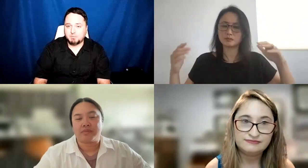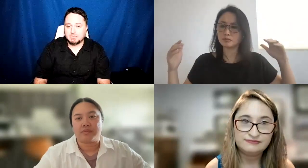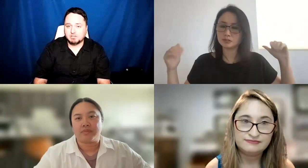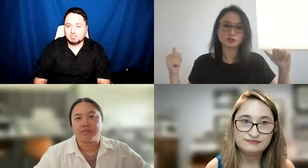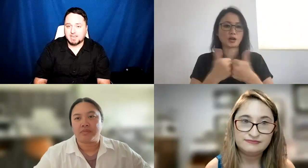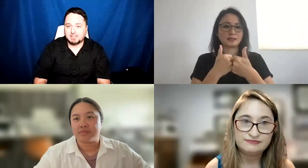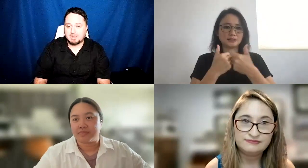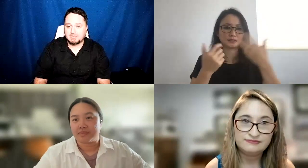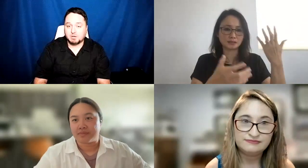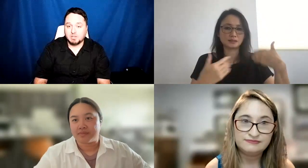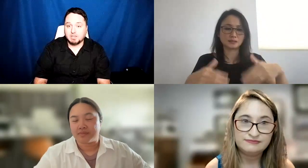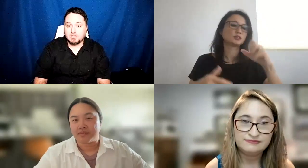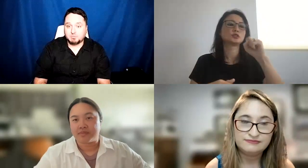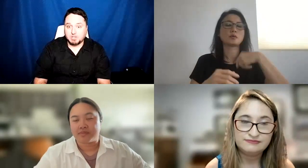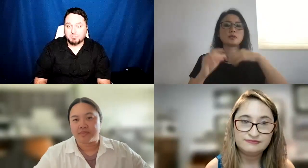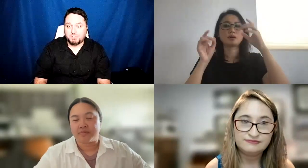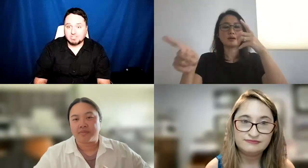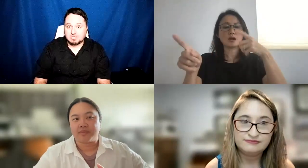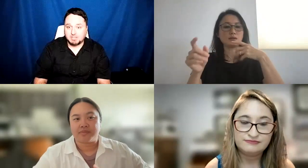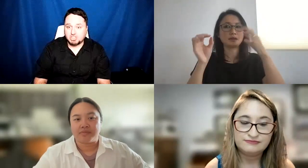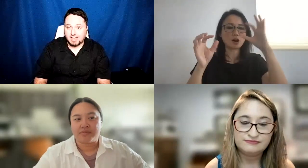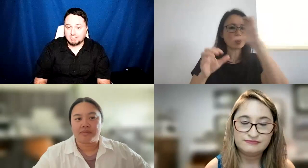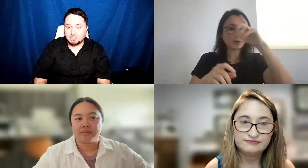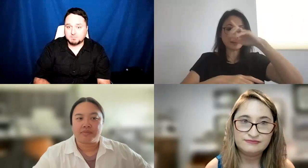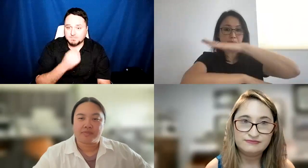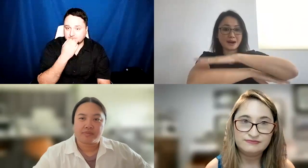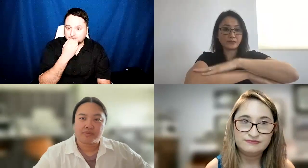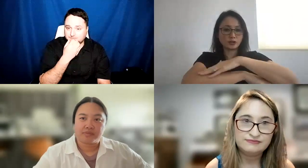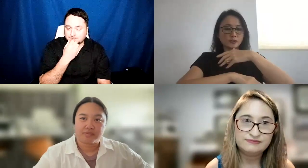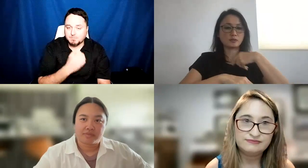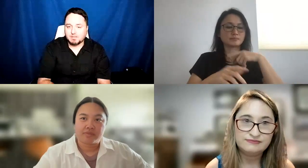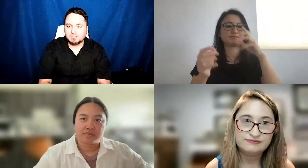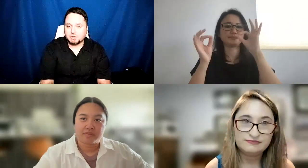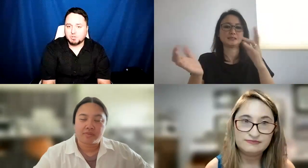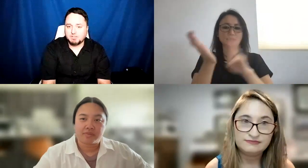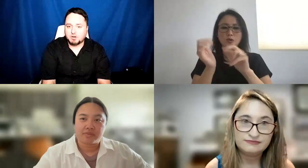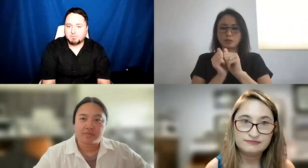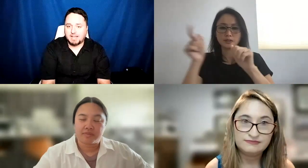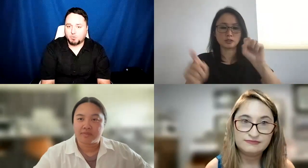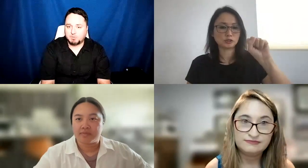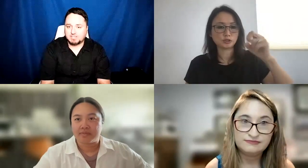But we really wanted to understand that, you know, we know that fashion is a big challenge. So looking for a platform,